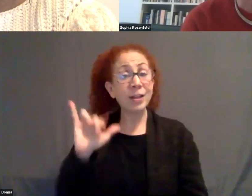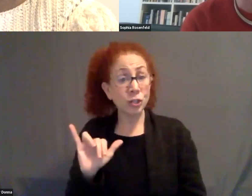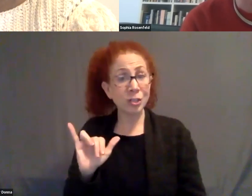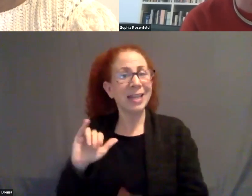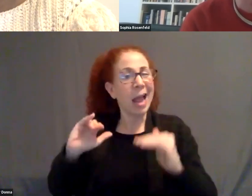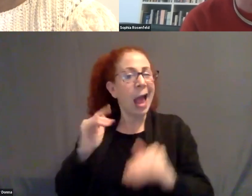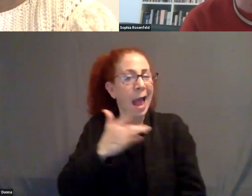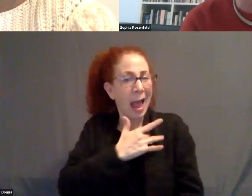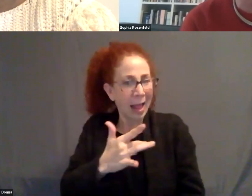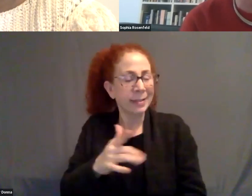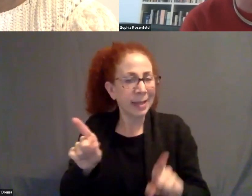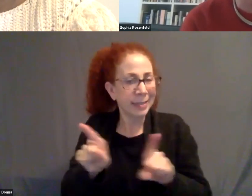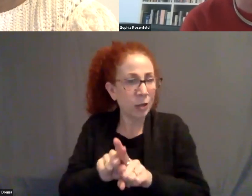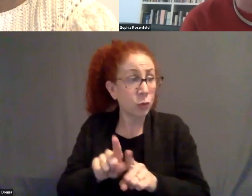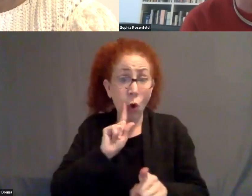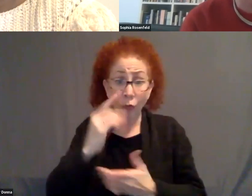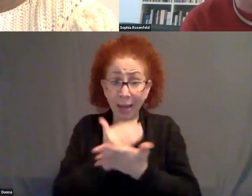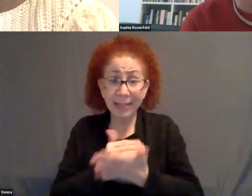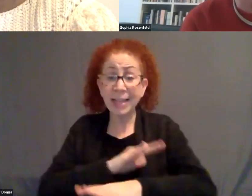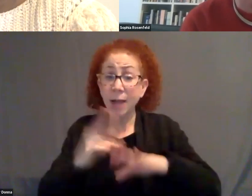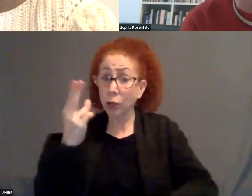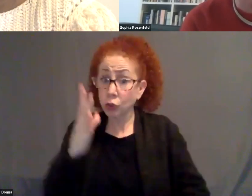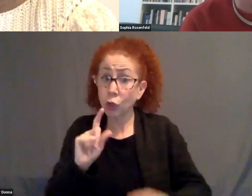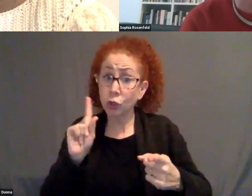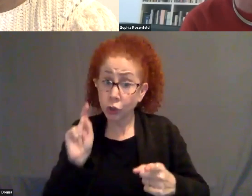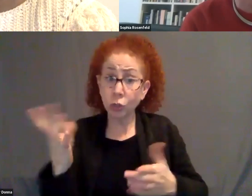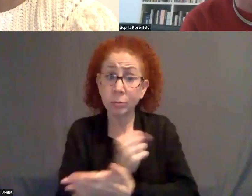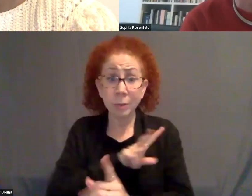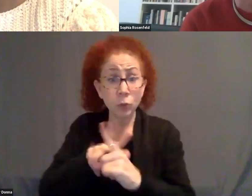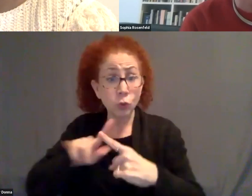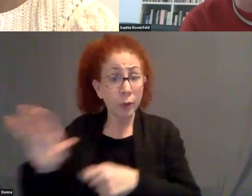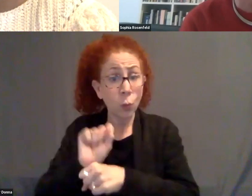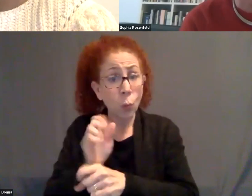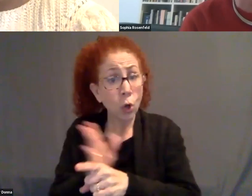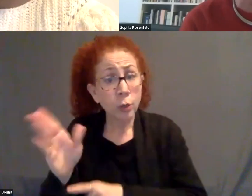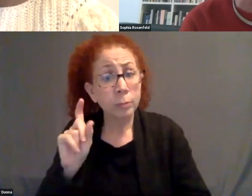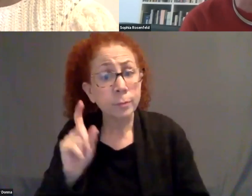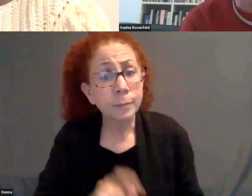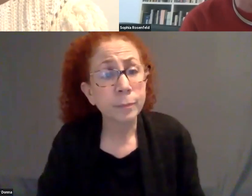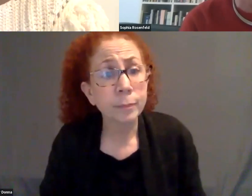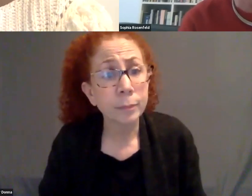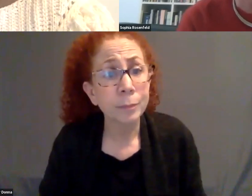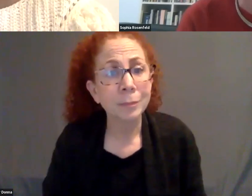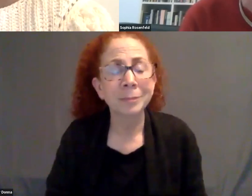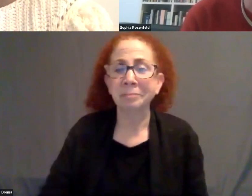Are there lessons non-historians should take from your work? Oh, great question.